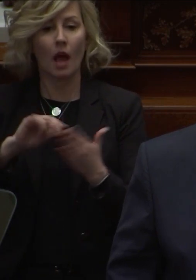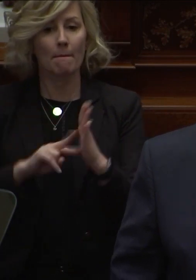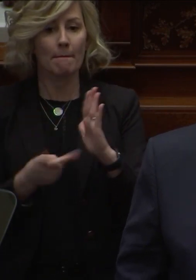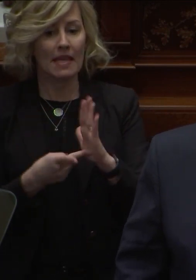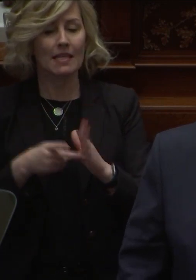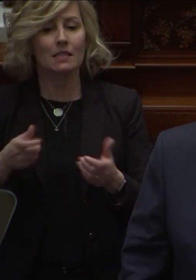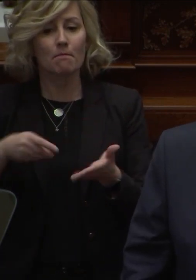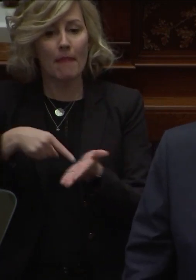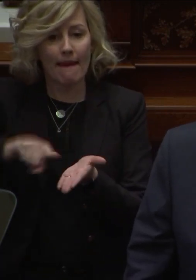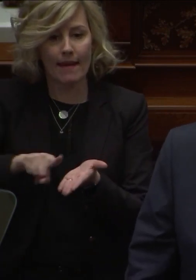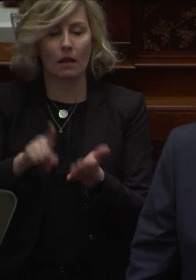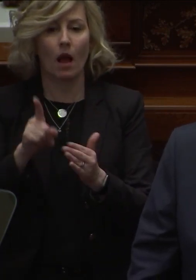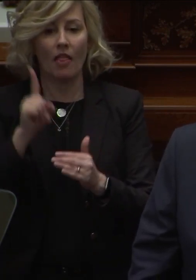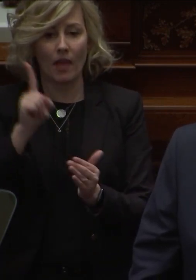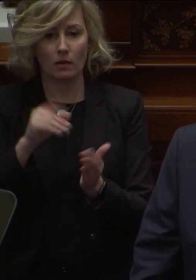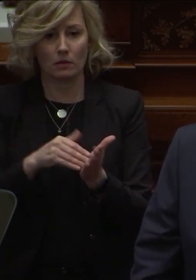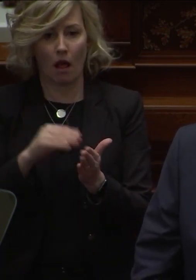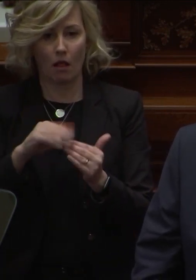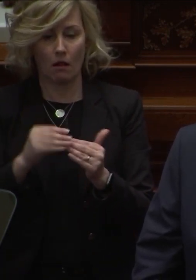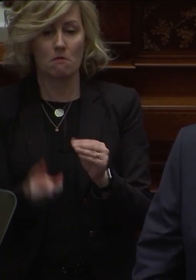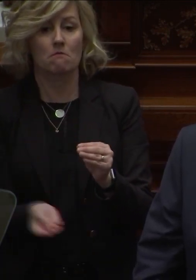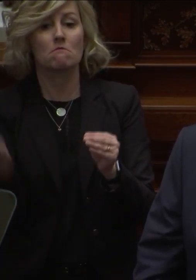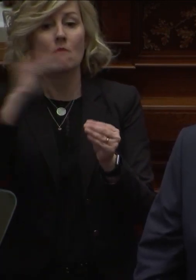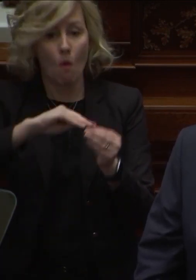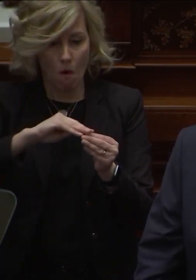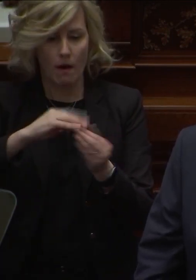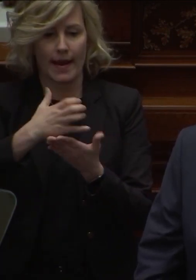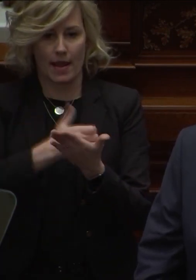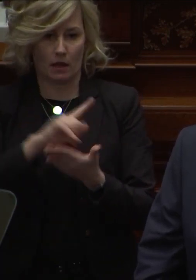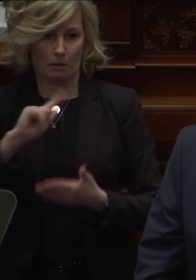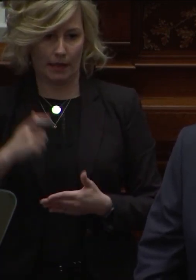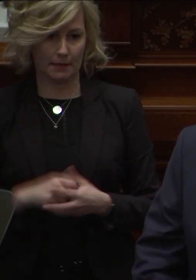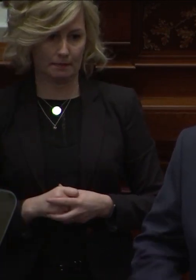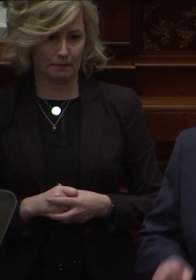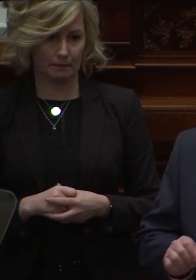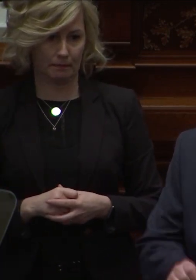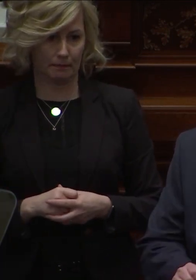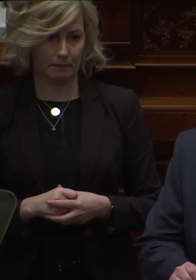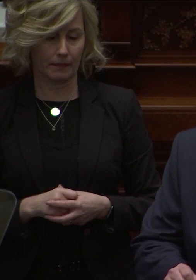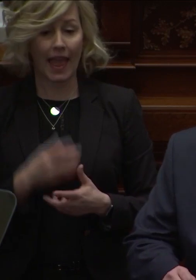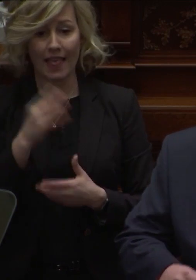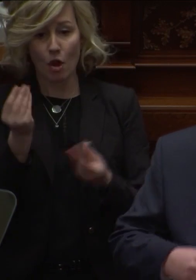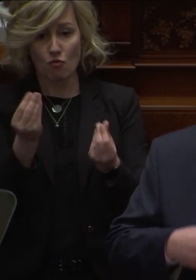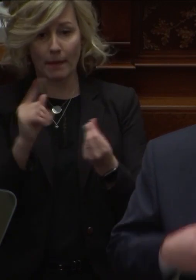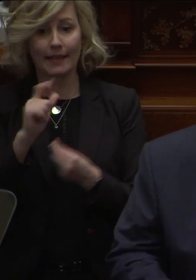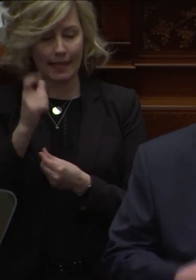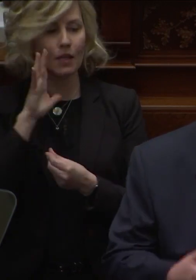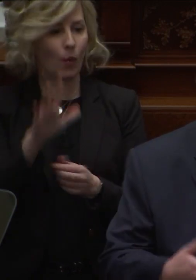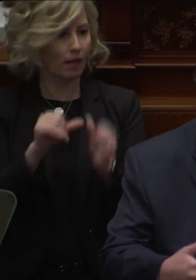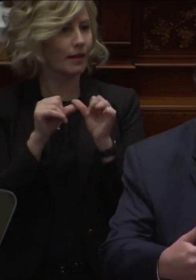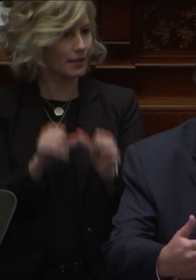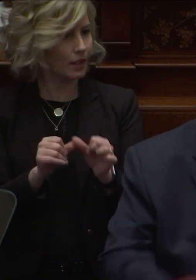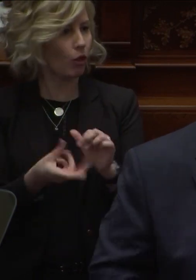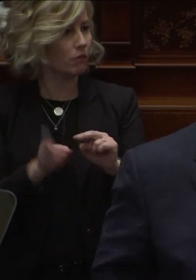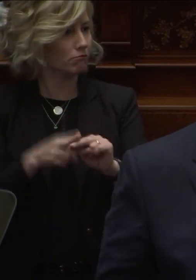WORKING POOR AND MIDDLE CLASS. THIS OPTION COULD REQUIRE IMPOSING SALES TAXES ON SERVICES, IMPLEMENTING A